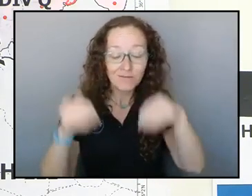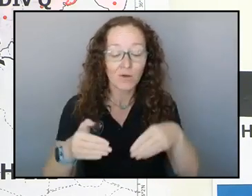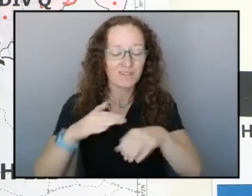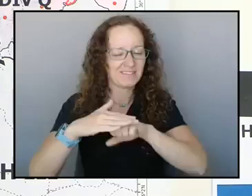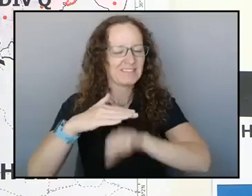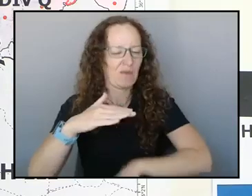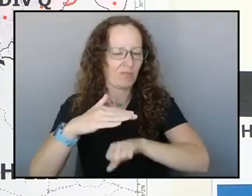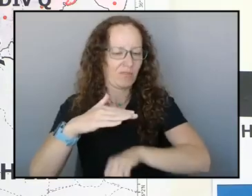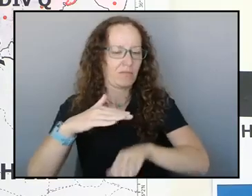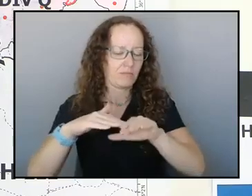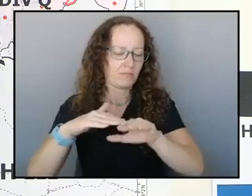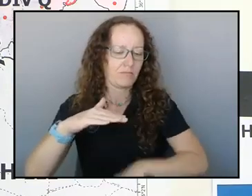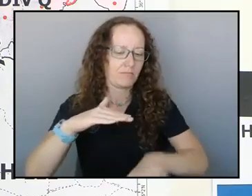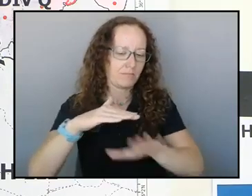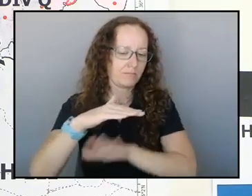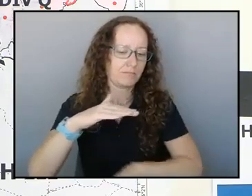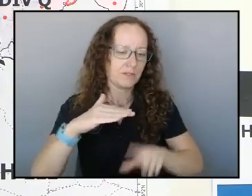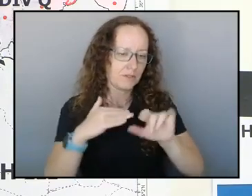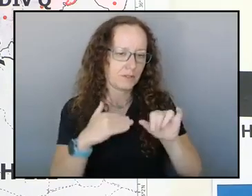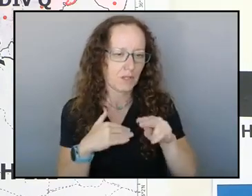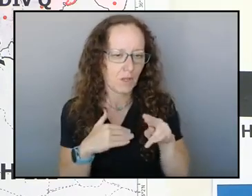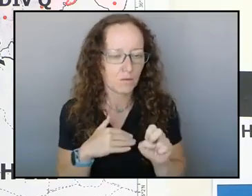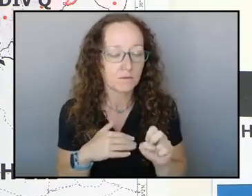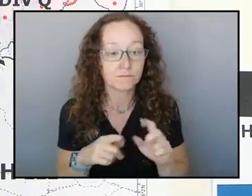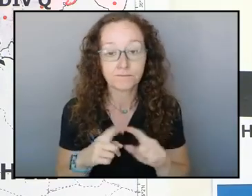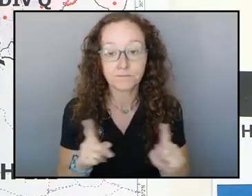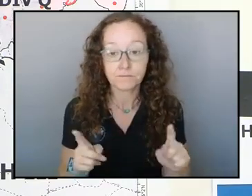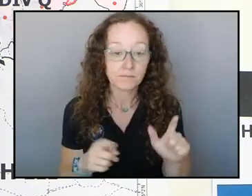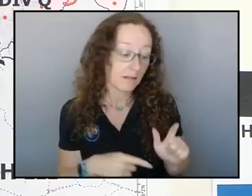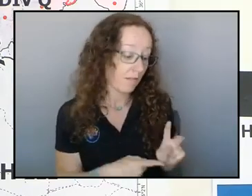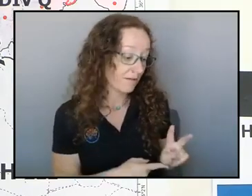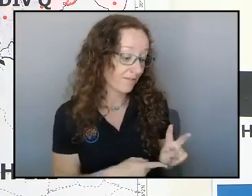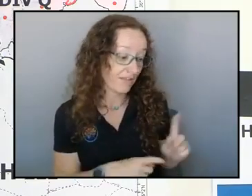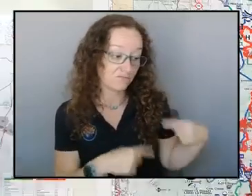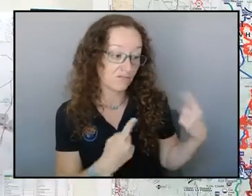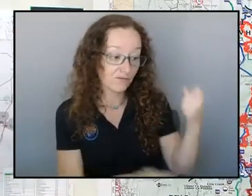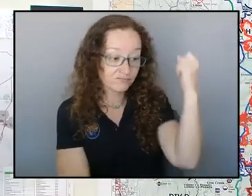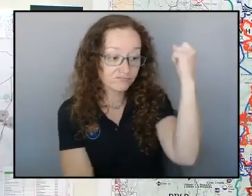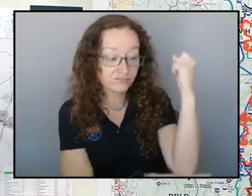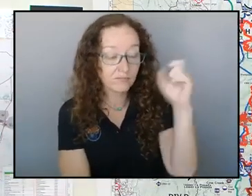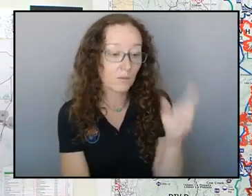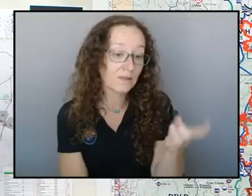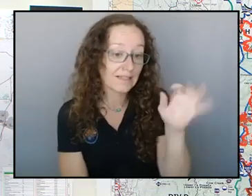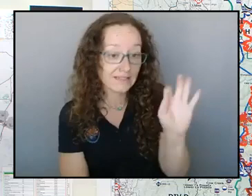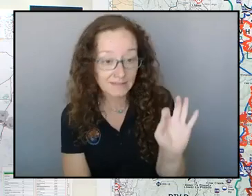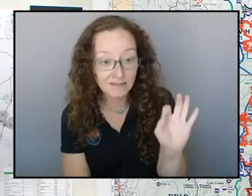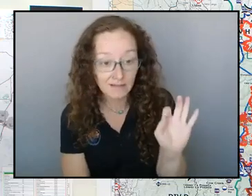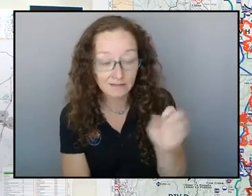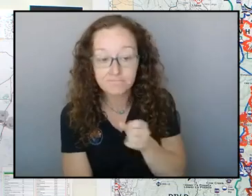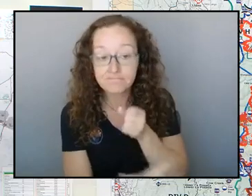record of 89 here in Las Vegas and that was gotten in 1996. Up